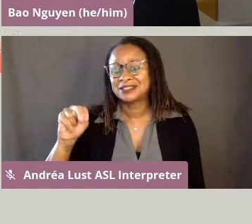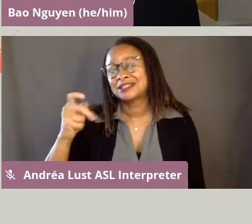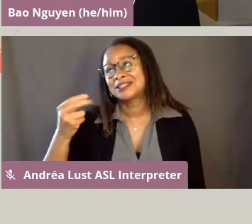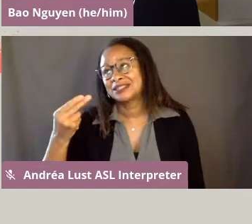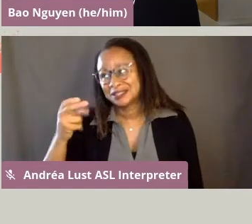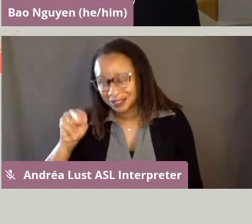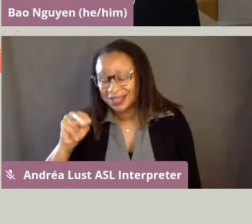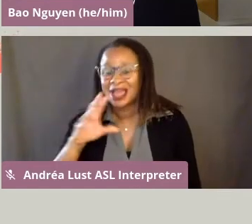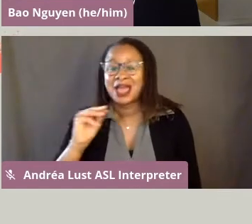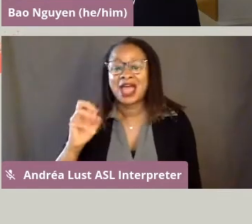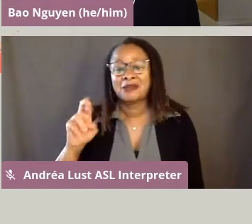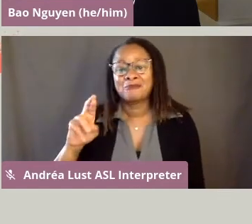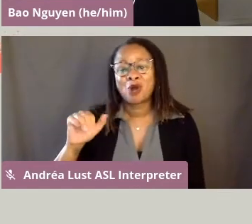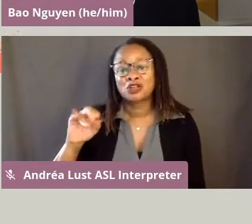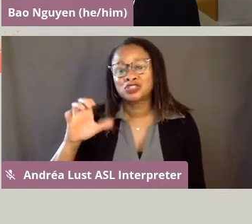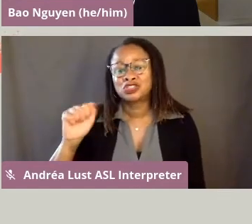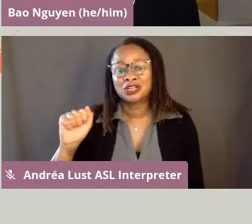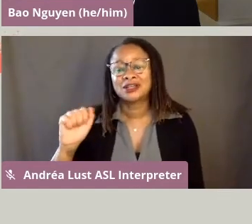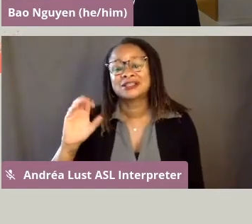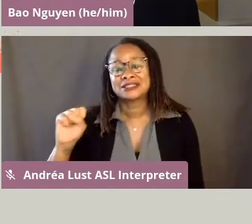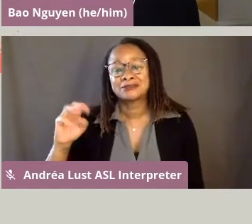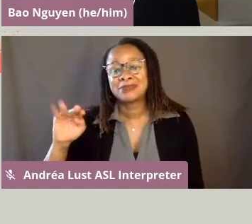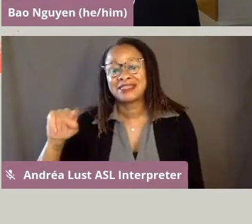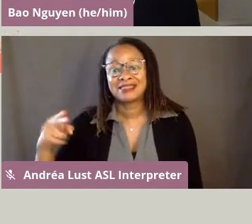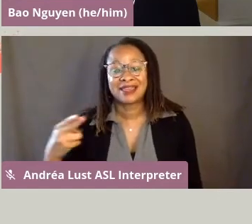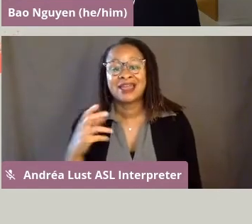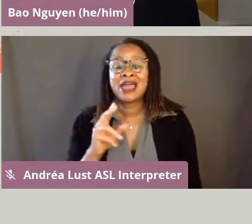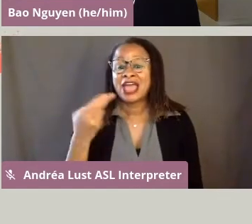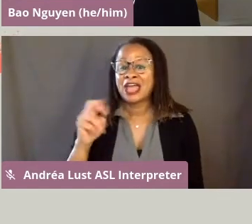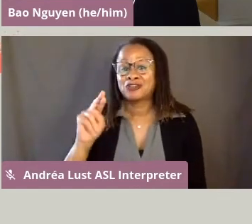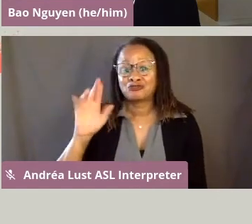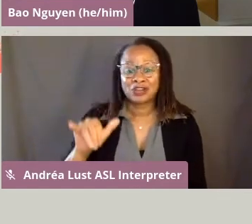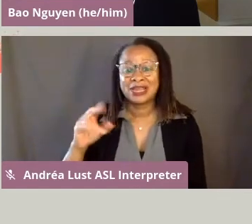We have Henry Hampton, God rest his soul.